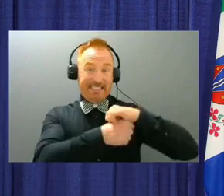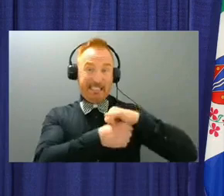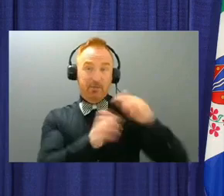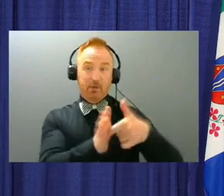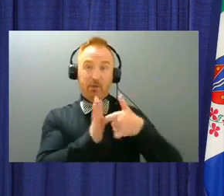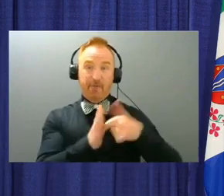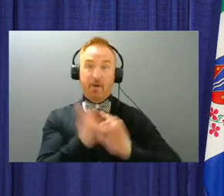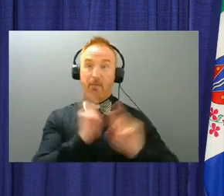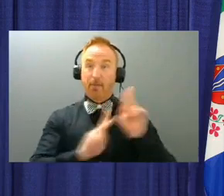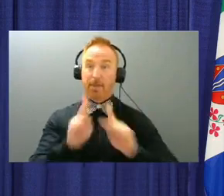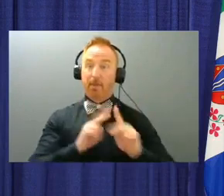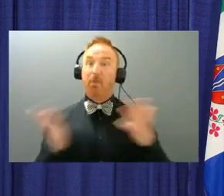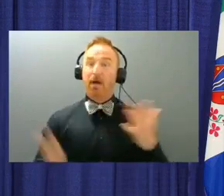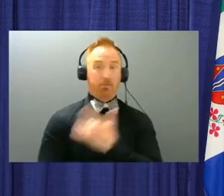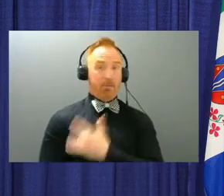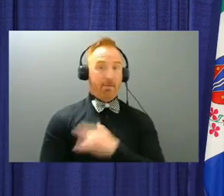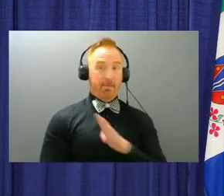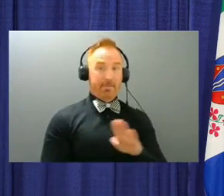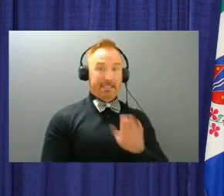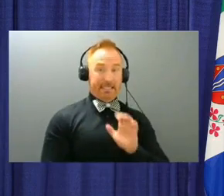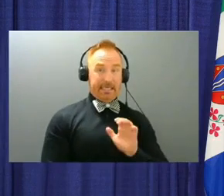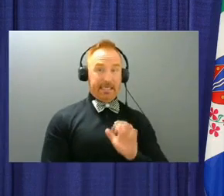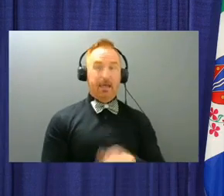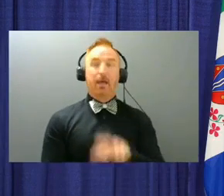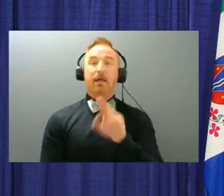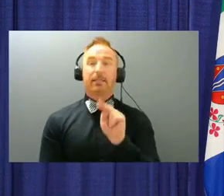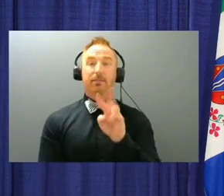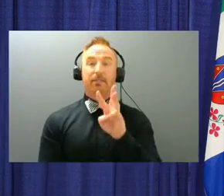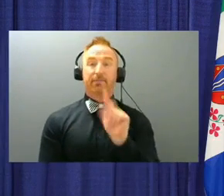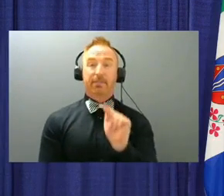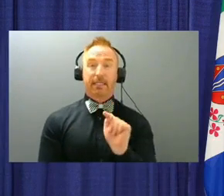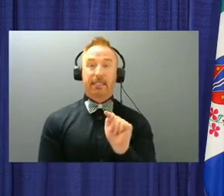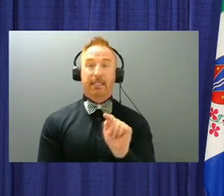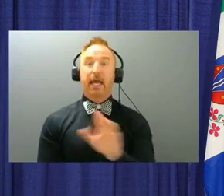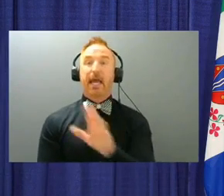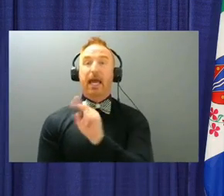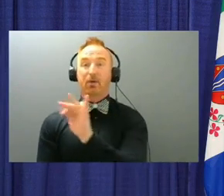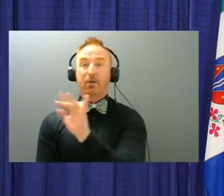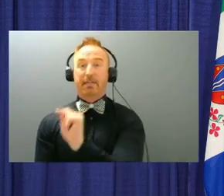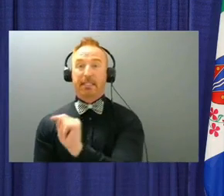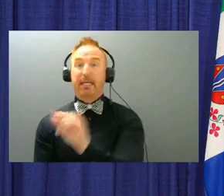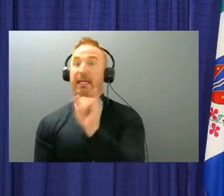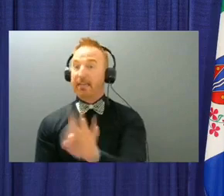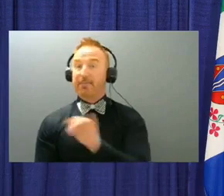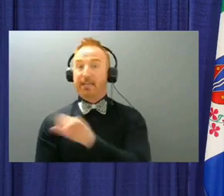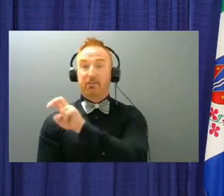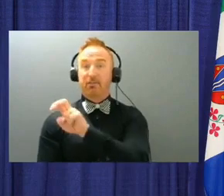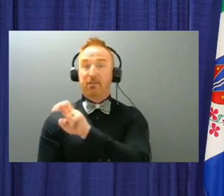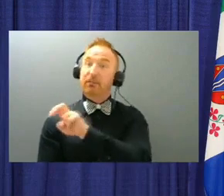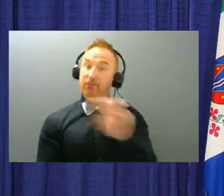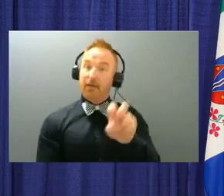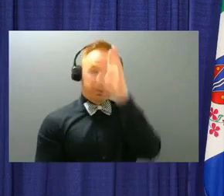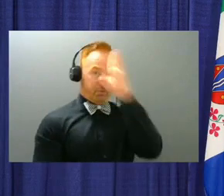individuals from BC and NWT and Nunavut if they were able to come directly to Yukon.